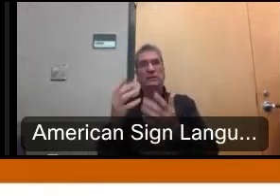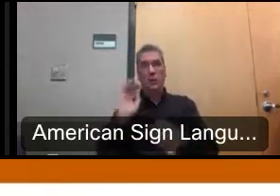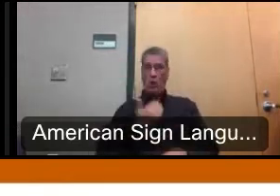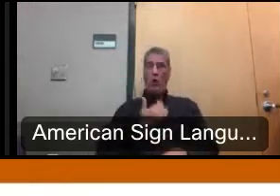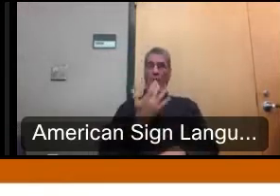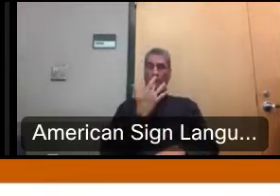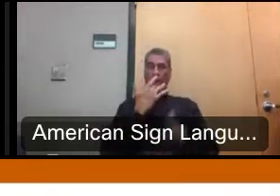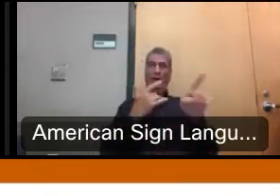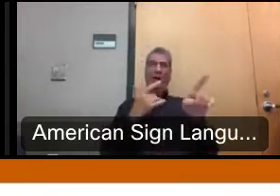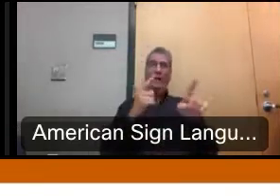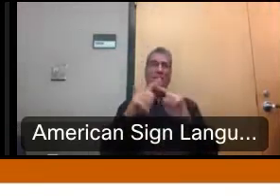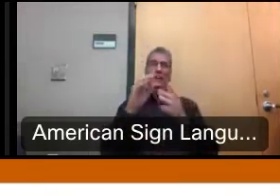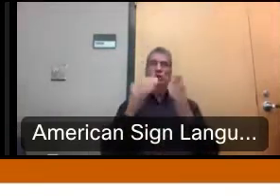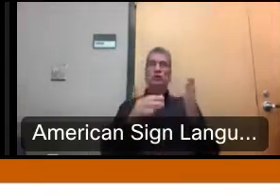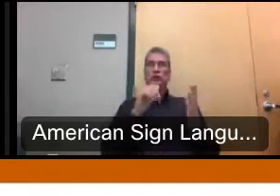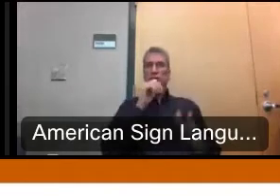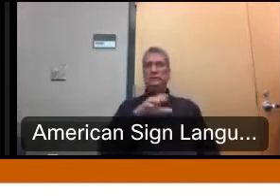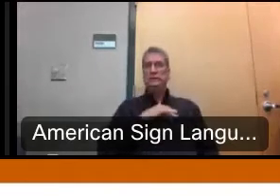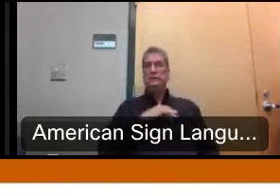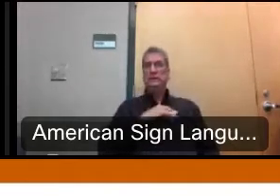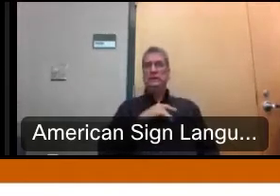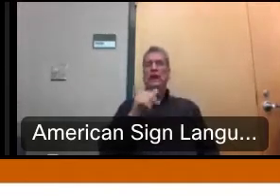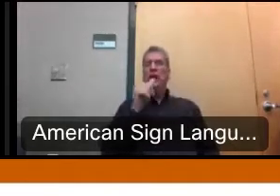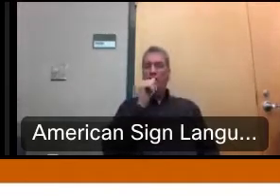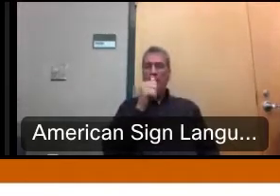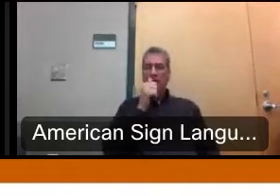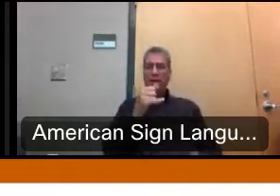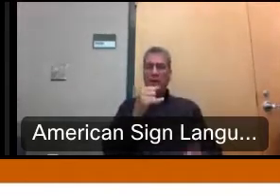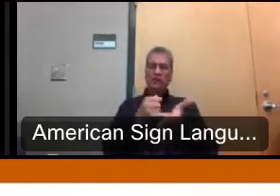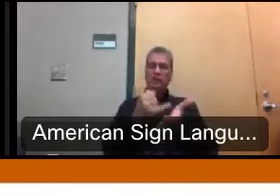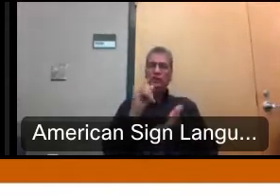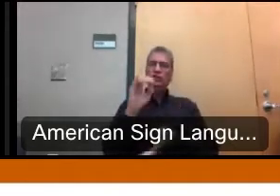on. Um, but like, our little peanut butter and jelly toast guys had to go away.